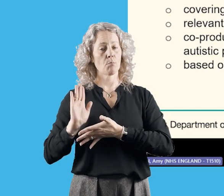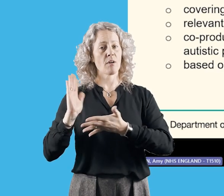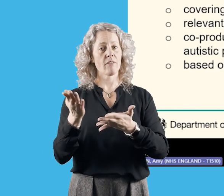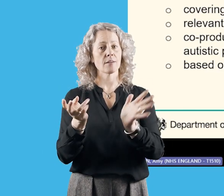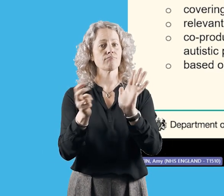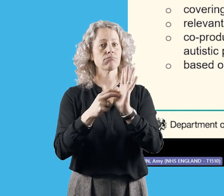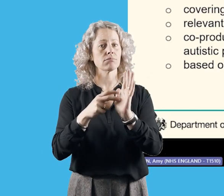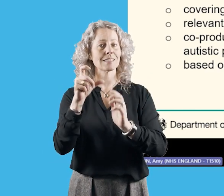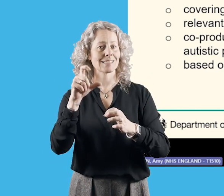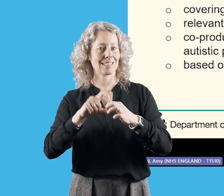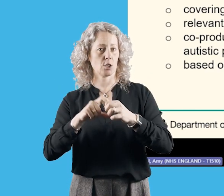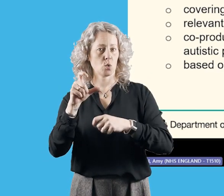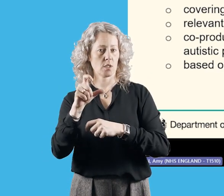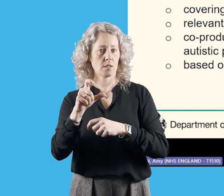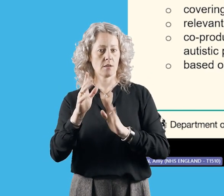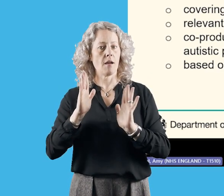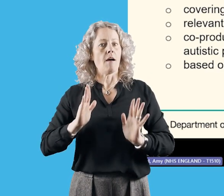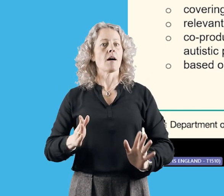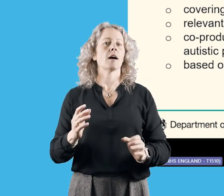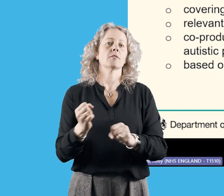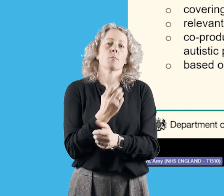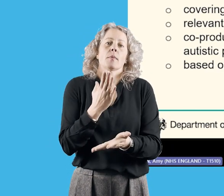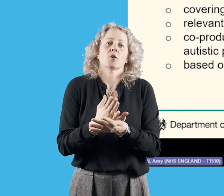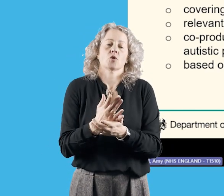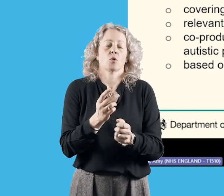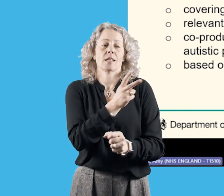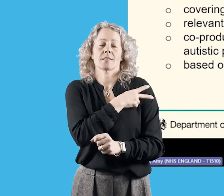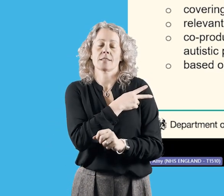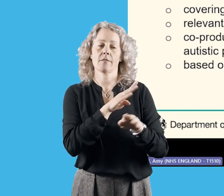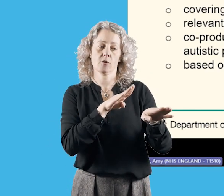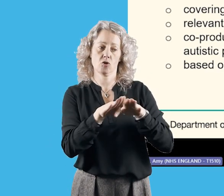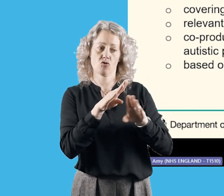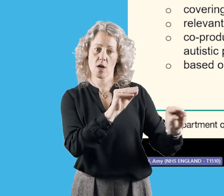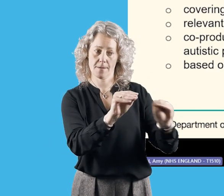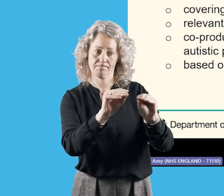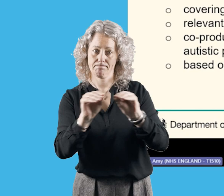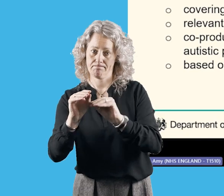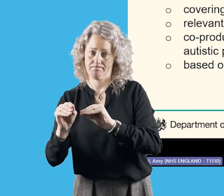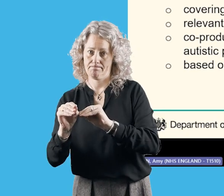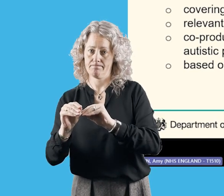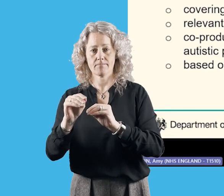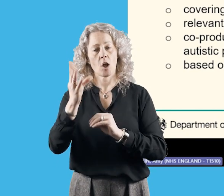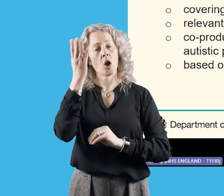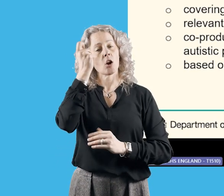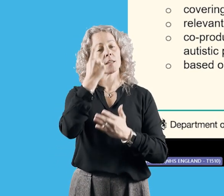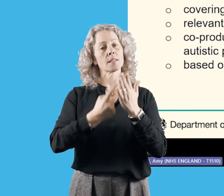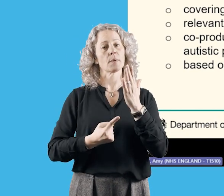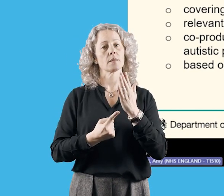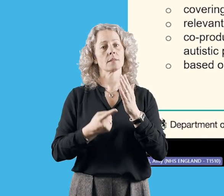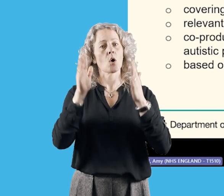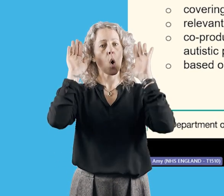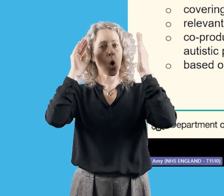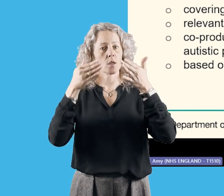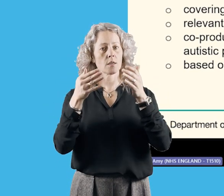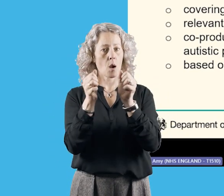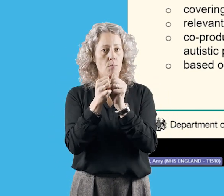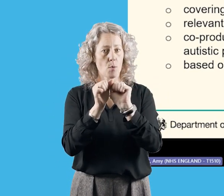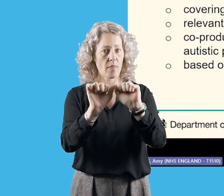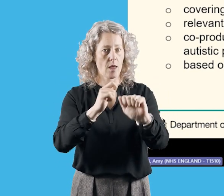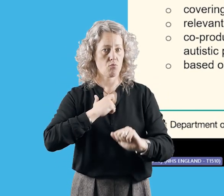ensure their staff receive training on learning, disability and autism appropriate to their role. We will publish a code of practise